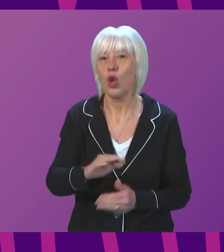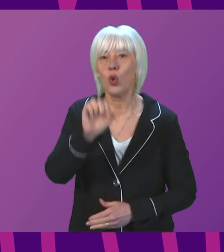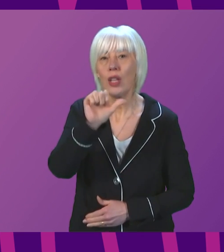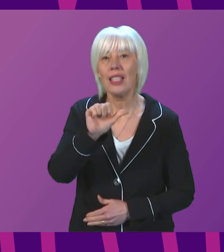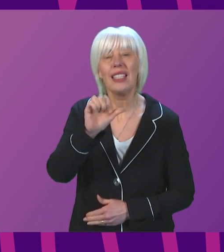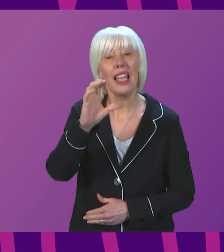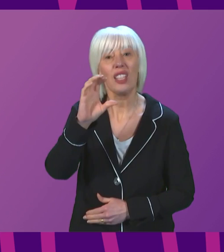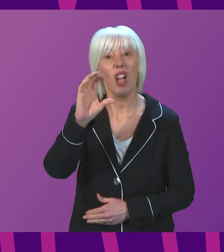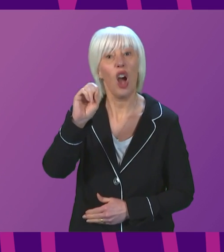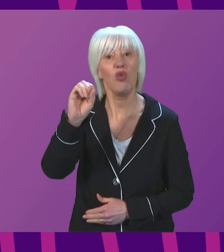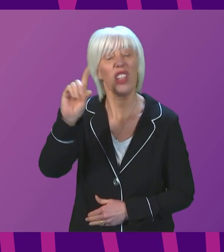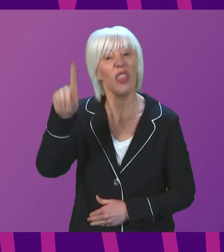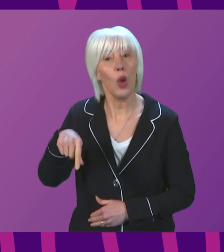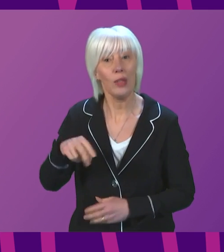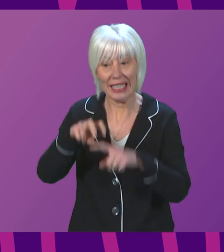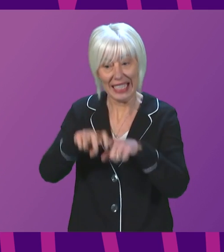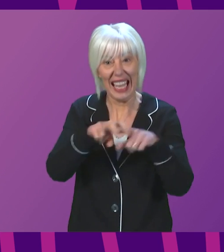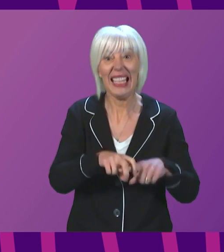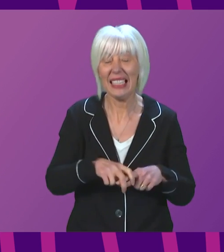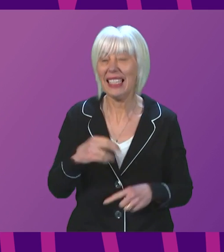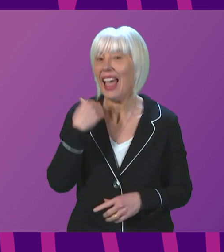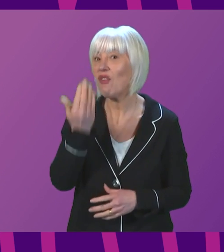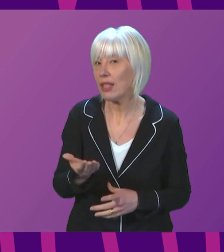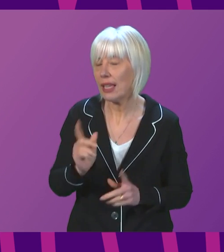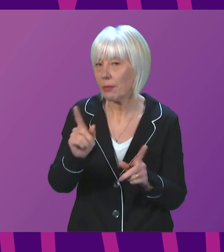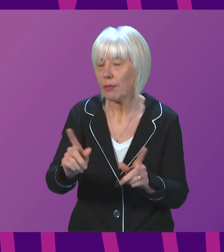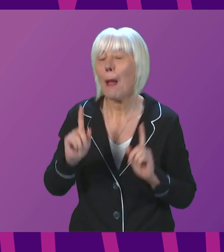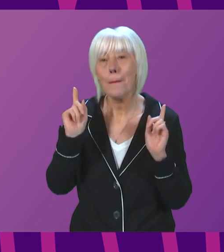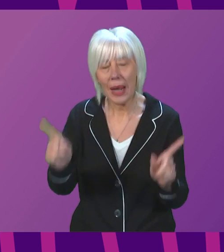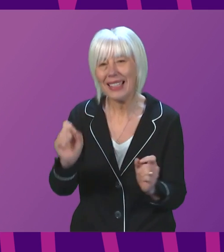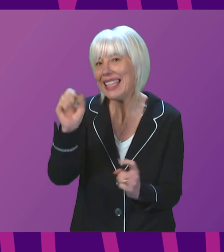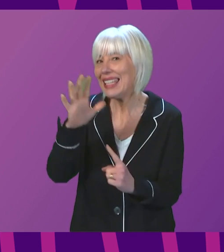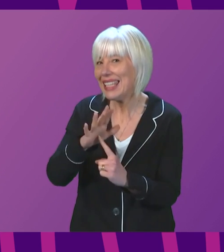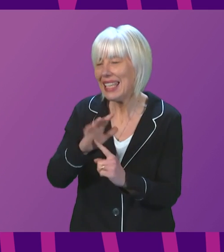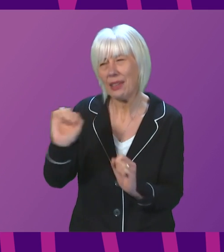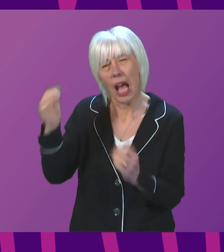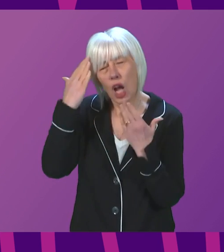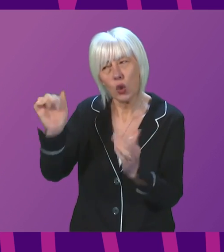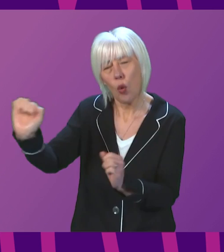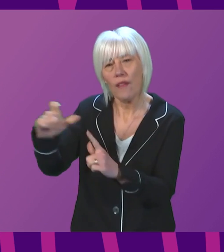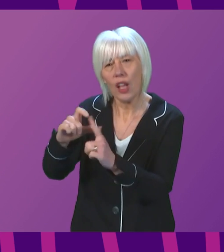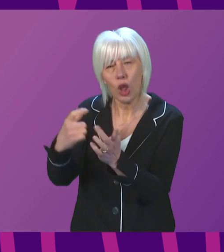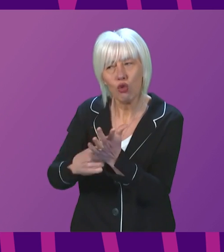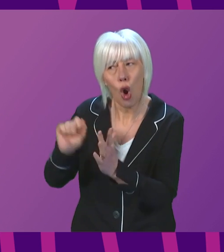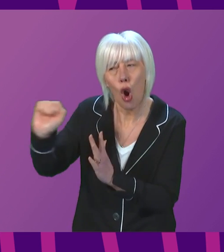seats. However, the key point is that I am not sure whether Douglas Ross or anybody else in the